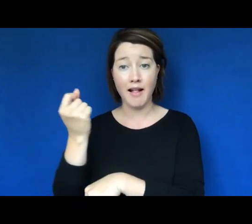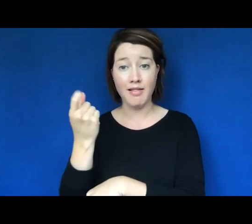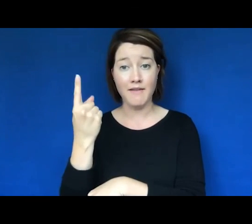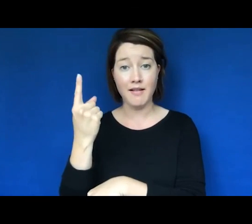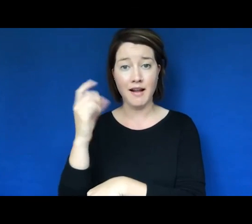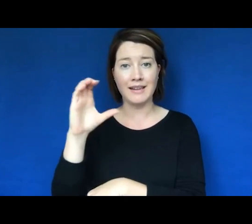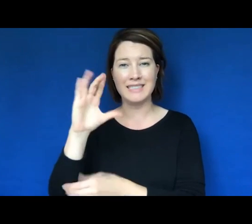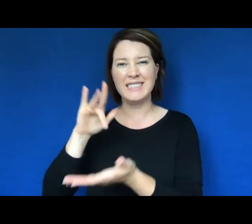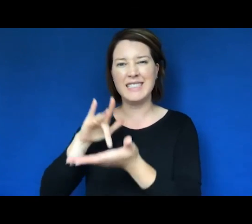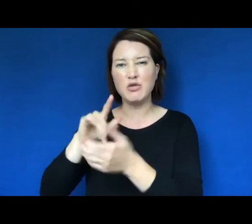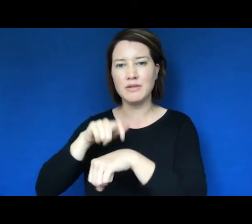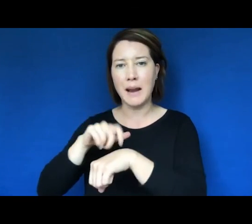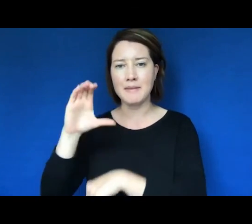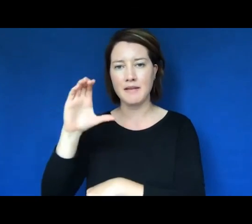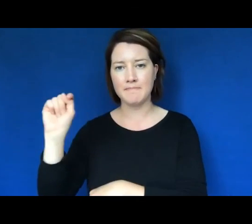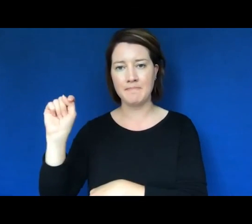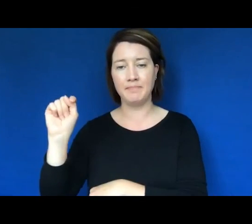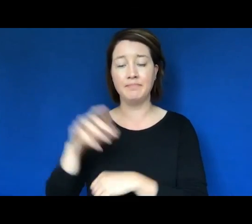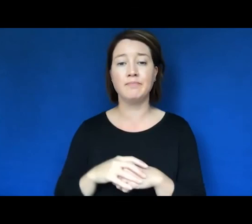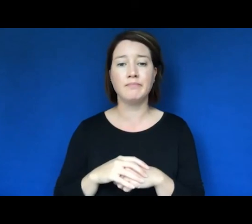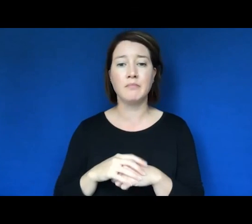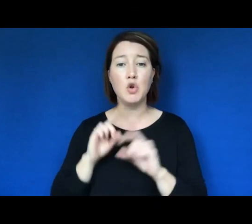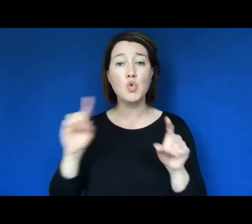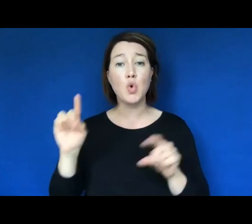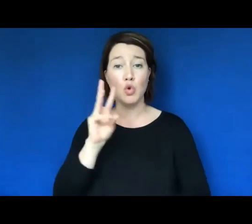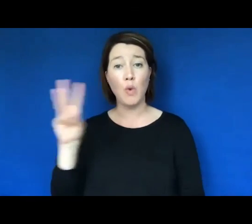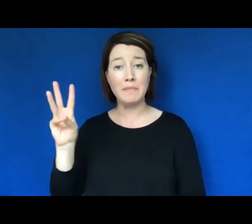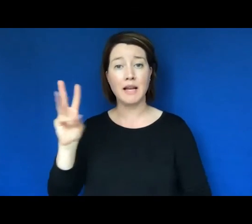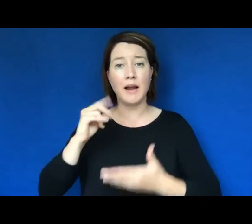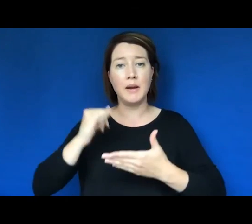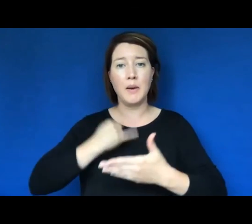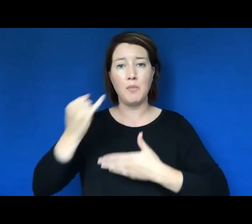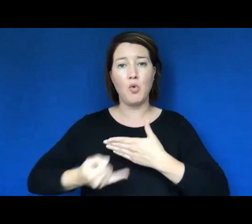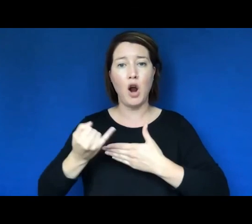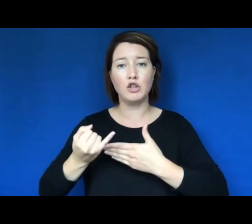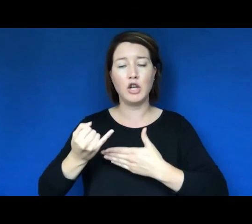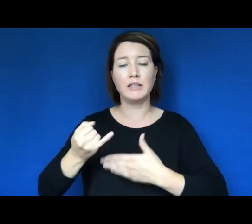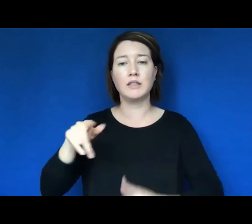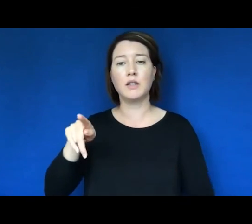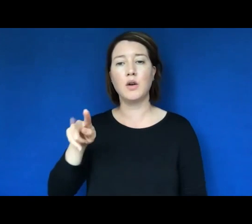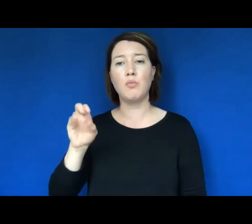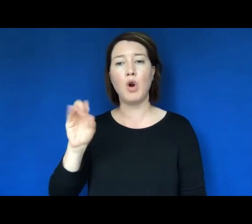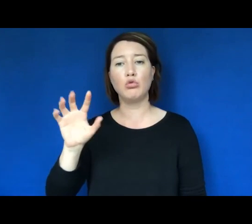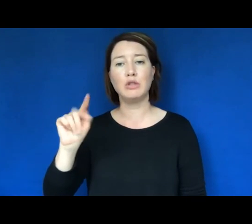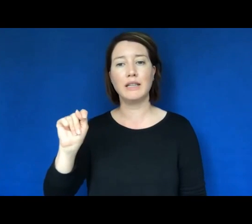Please go to our website, projectE3.com, and register for the webinar, if that sounds like